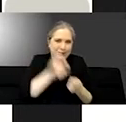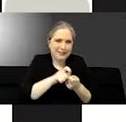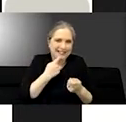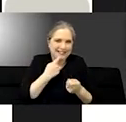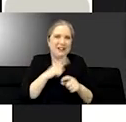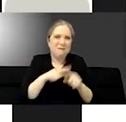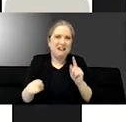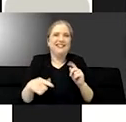Yes, was that right?